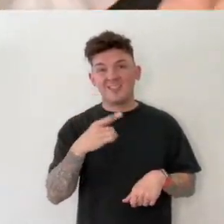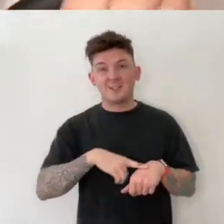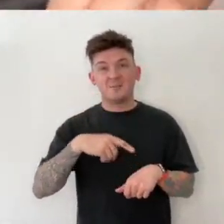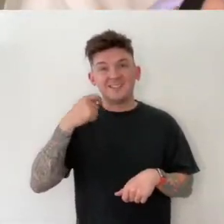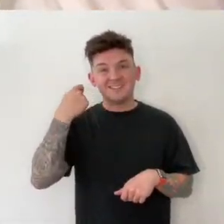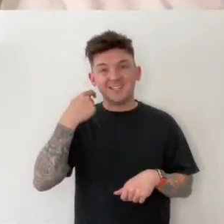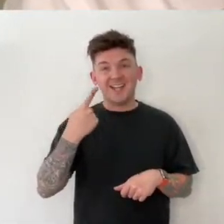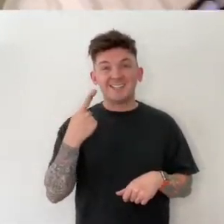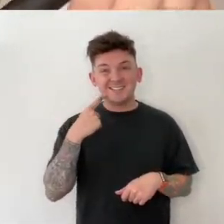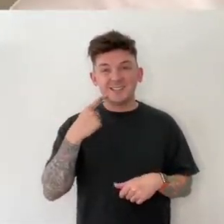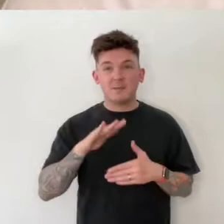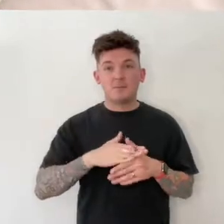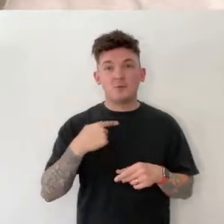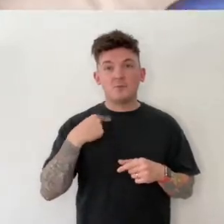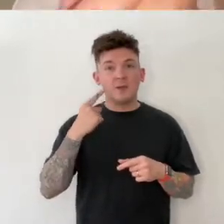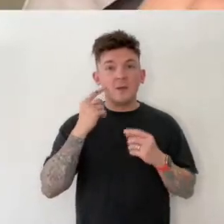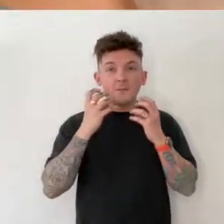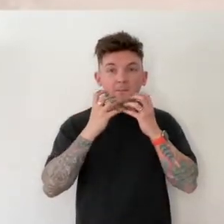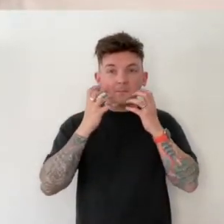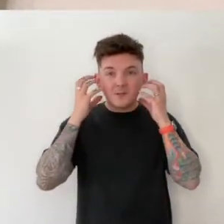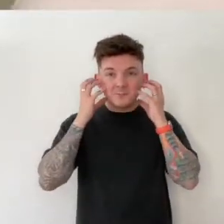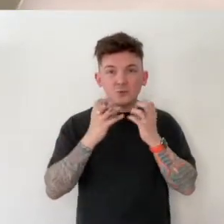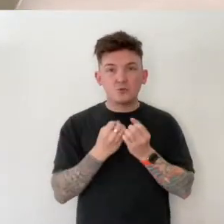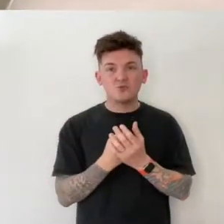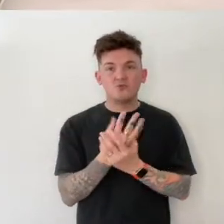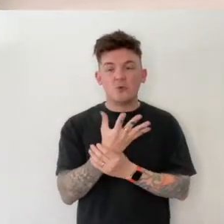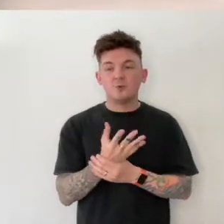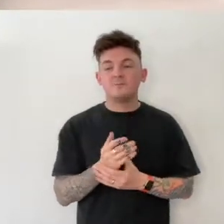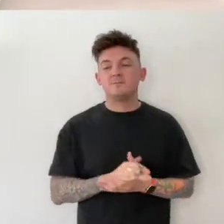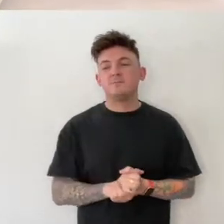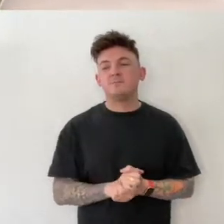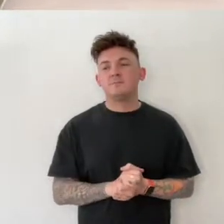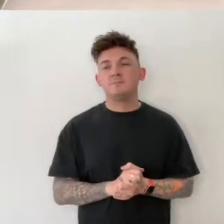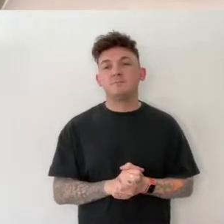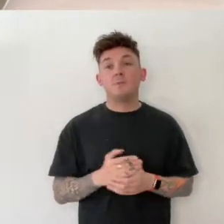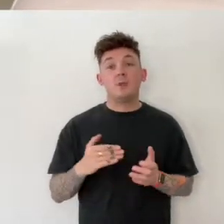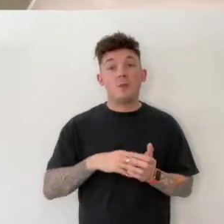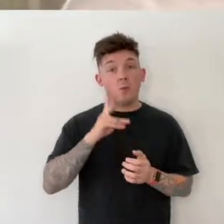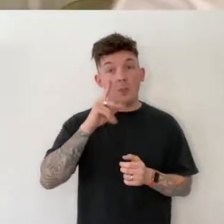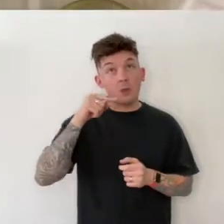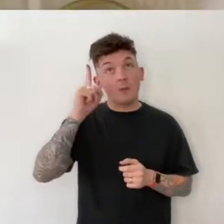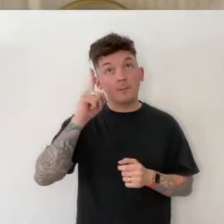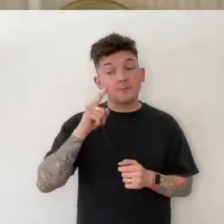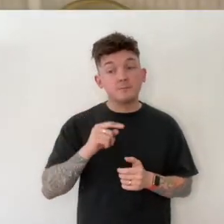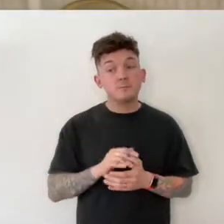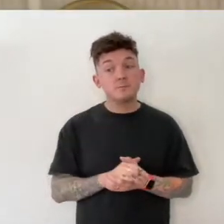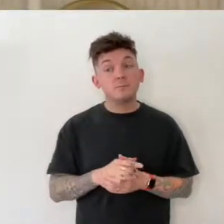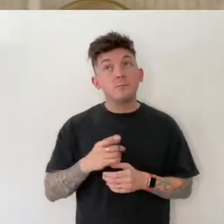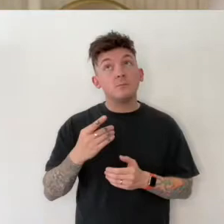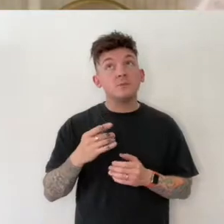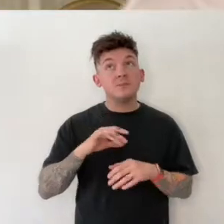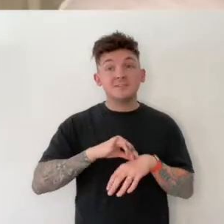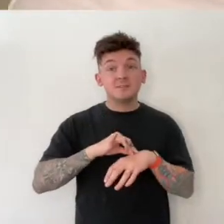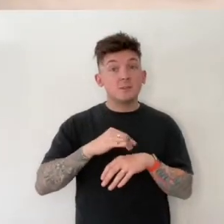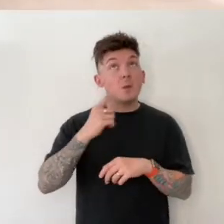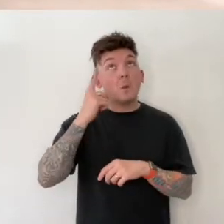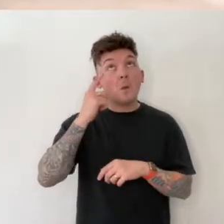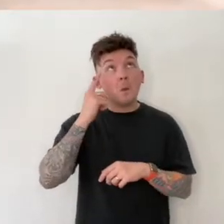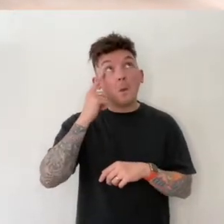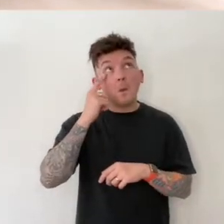Little tip here is i tend to look upwards so the skin is looking a little bit, so it's